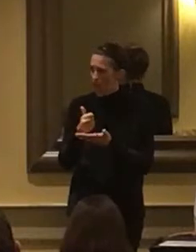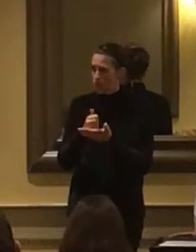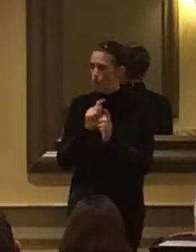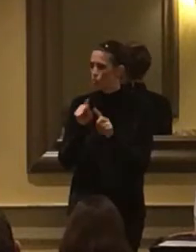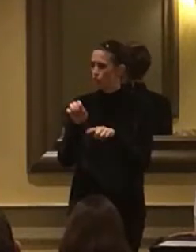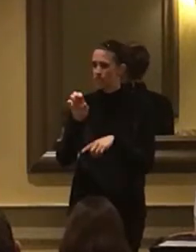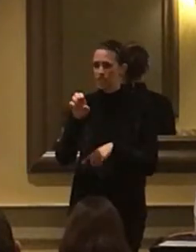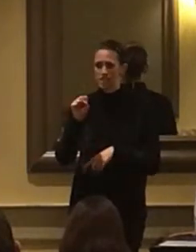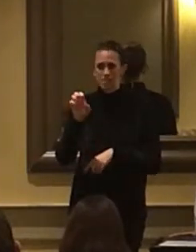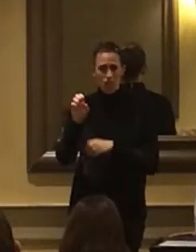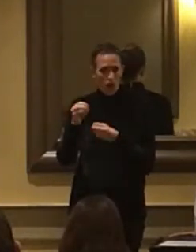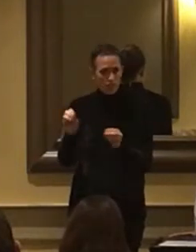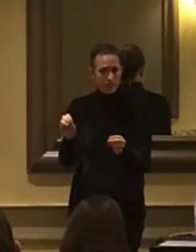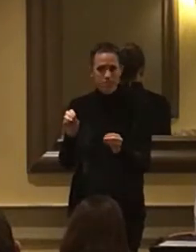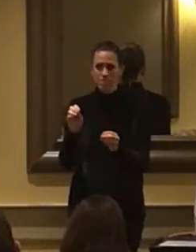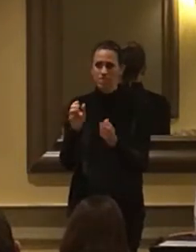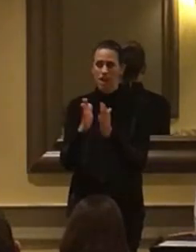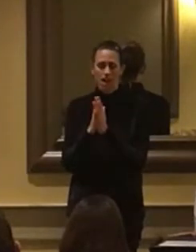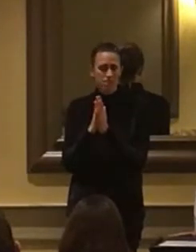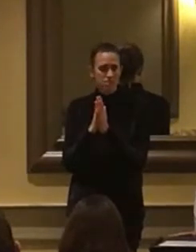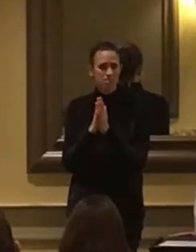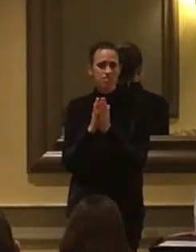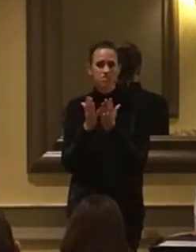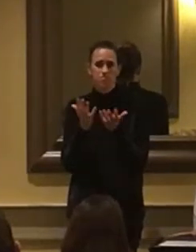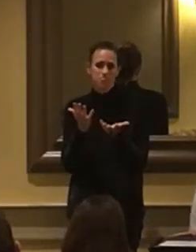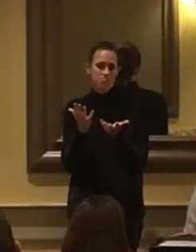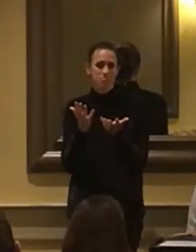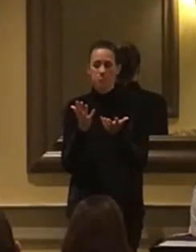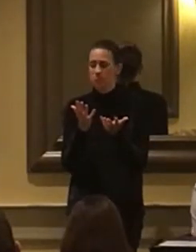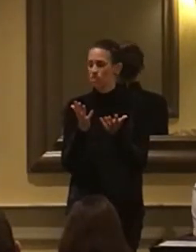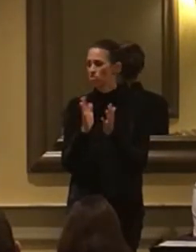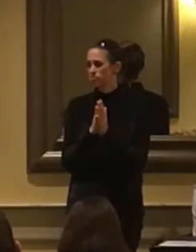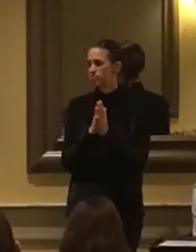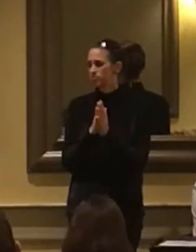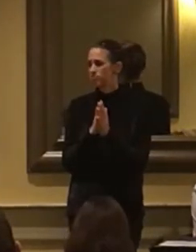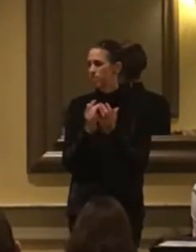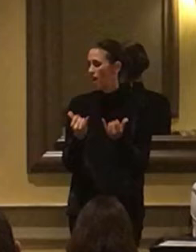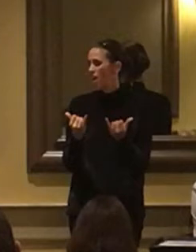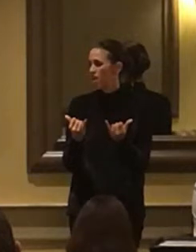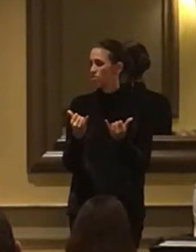and like see how they could help. And then now for college,